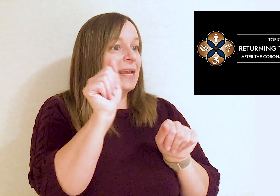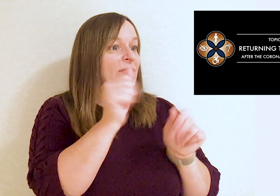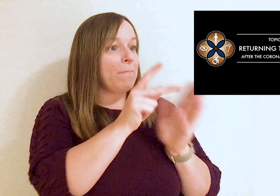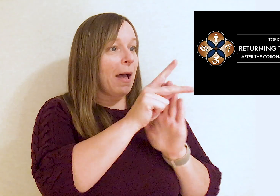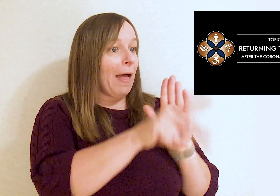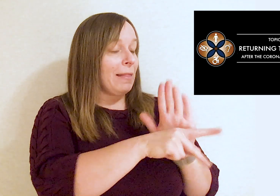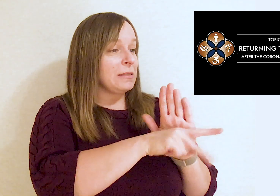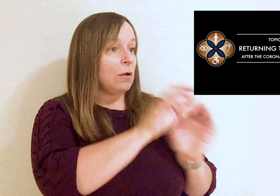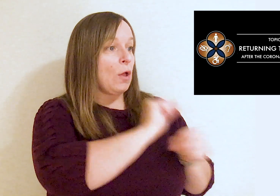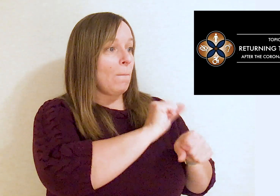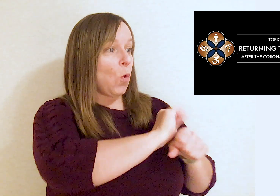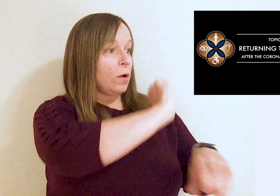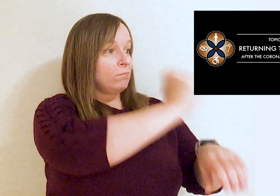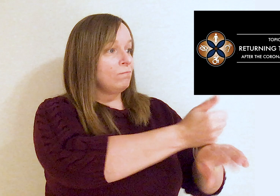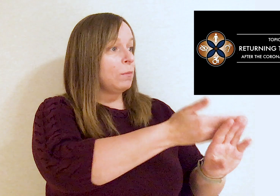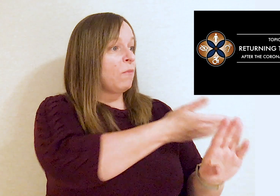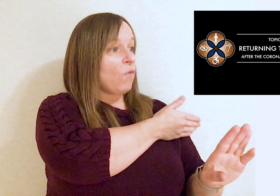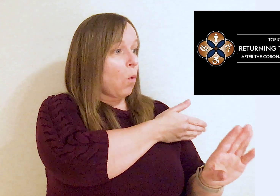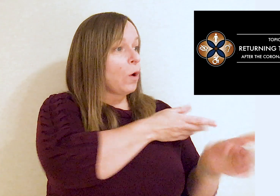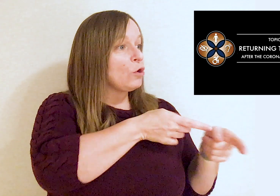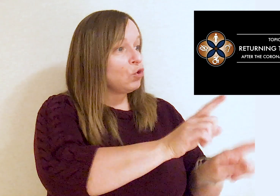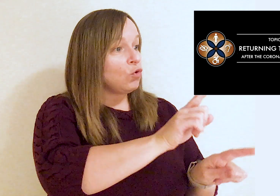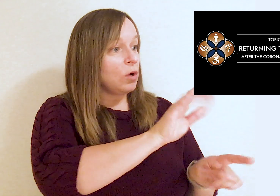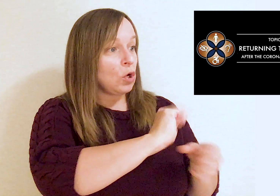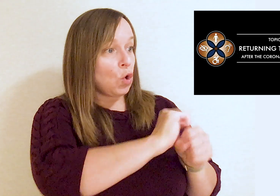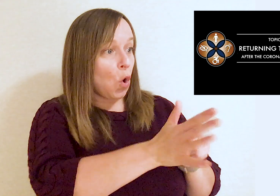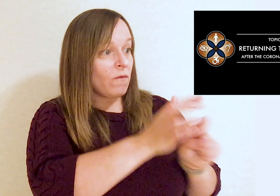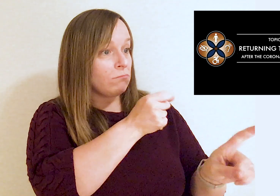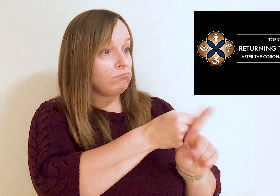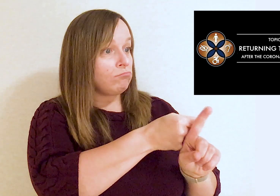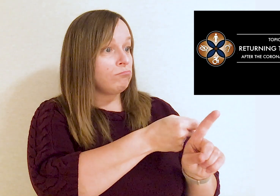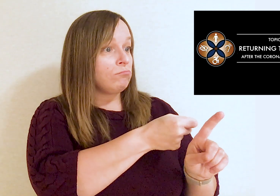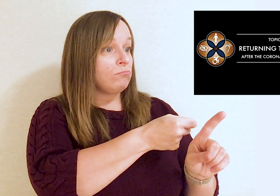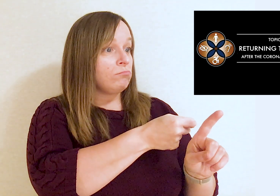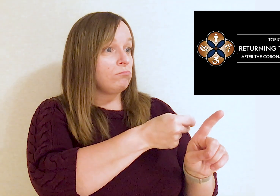established by your employer either prior to or during the pandemic that